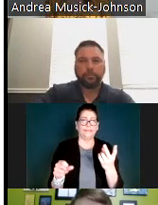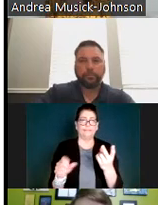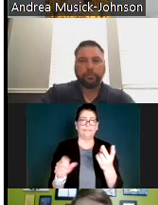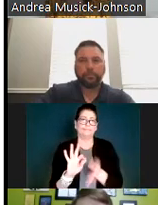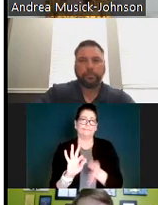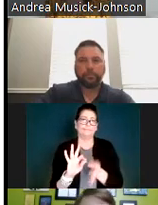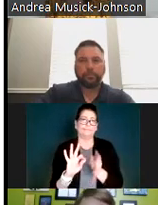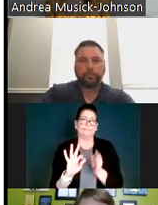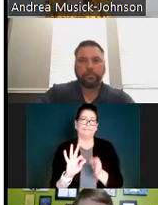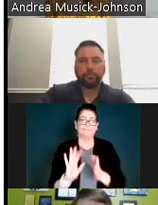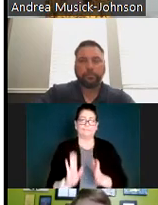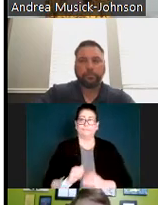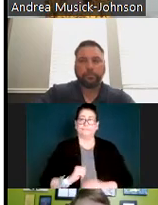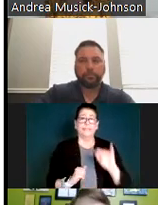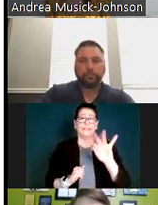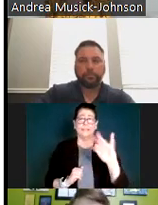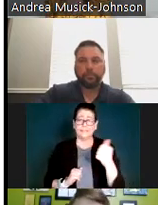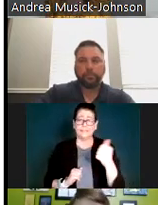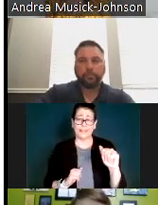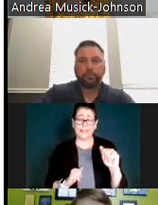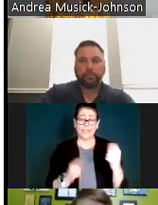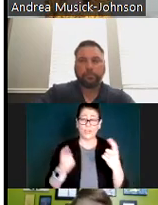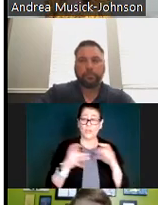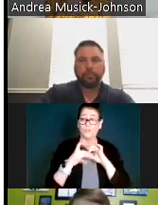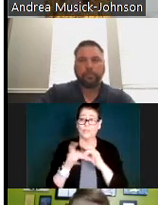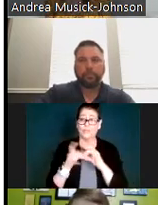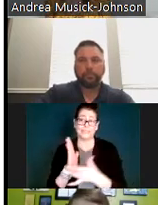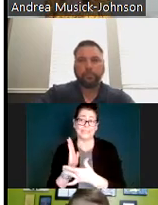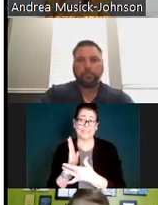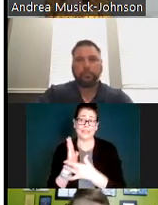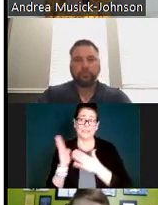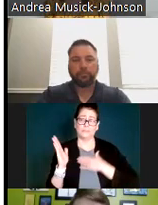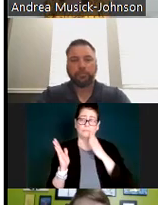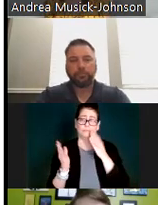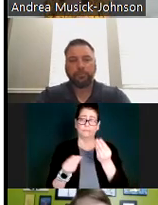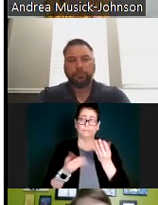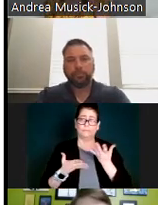And if you have any tech questions, please let us know in the chat if there's anything that